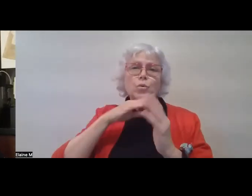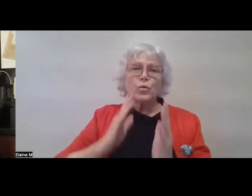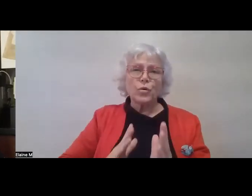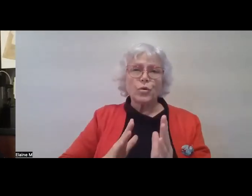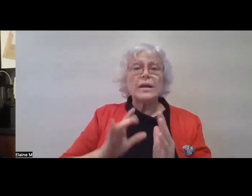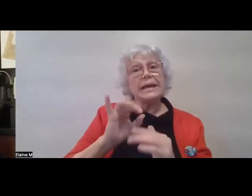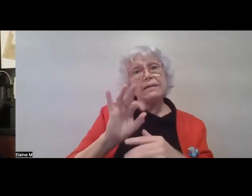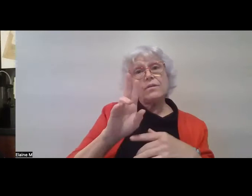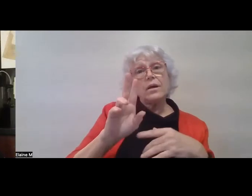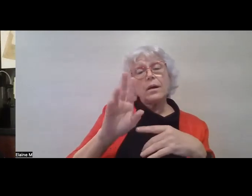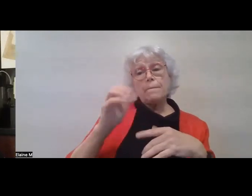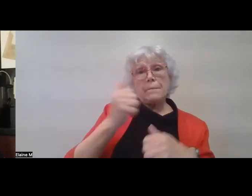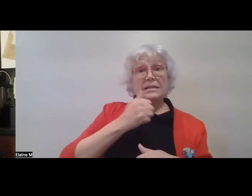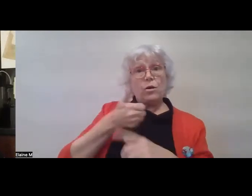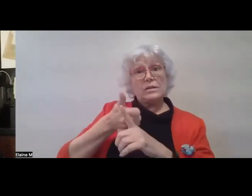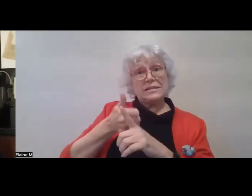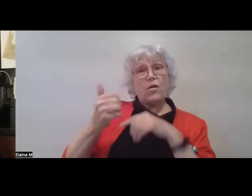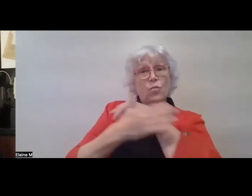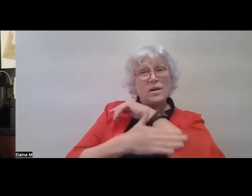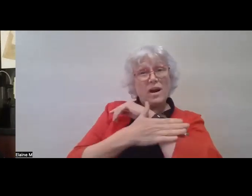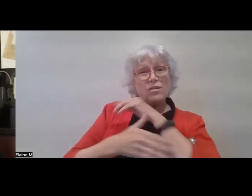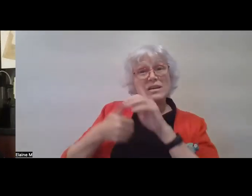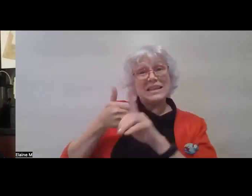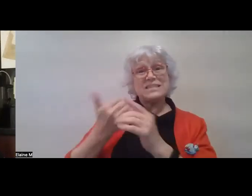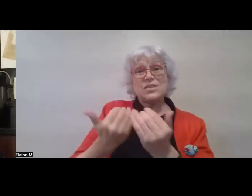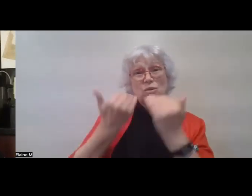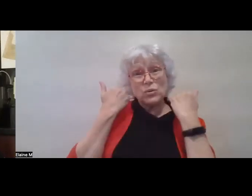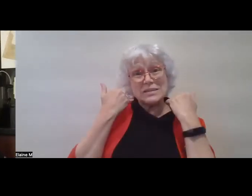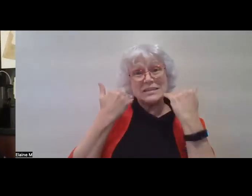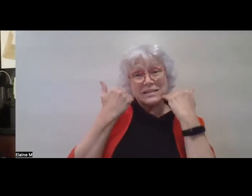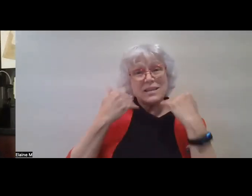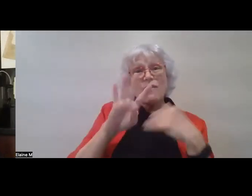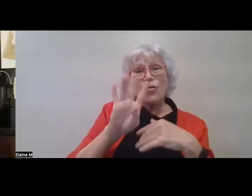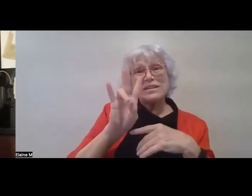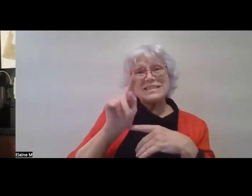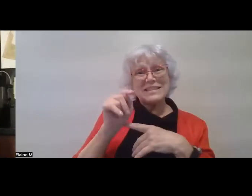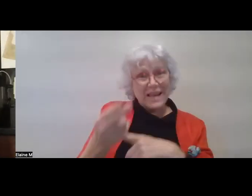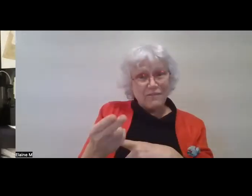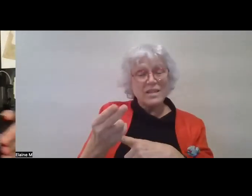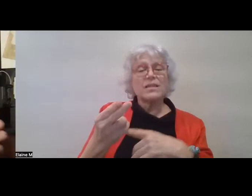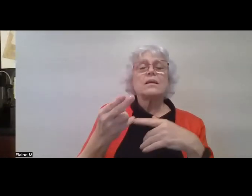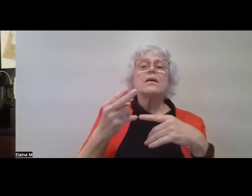country the usage alone would be the 47th largest emitter of greenhouse gases in the world.